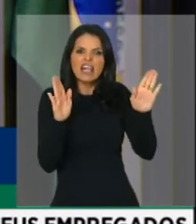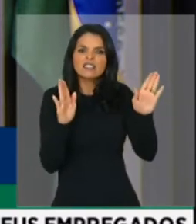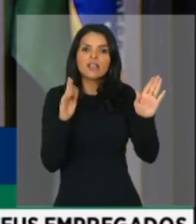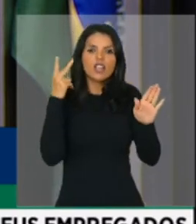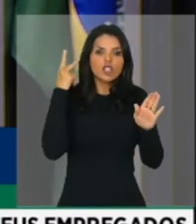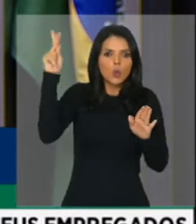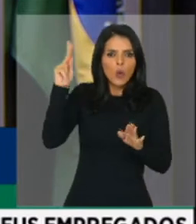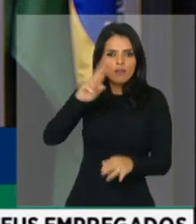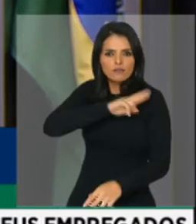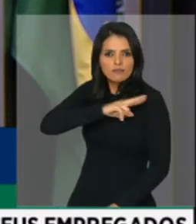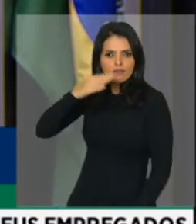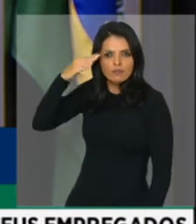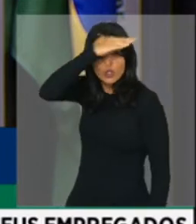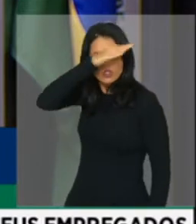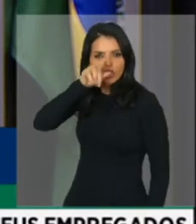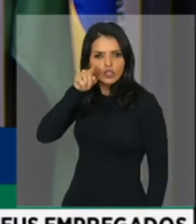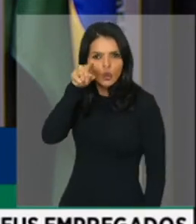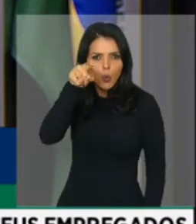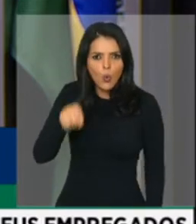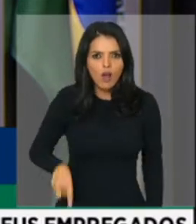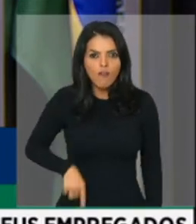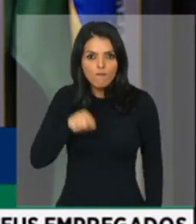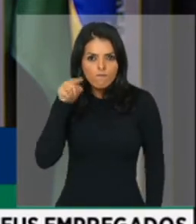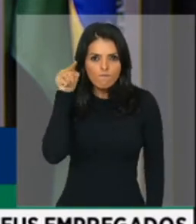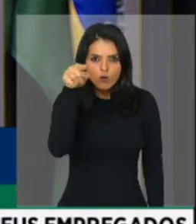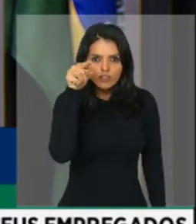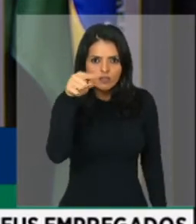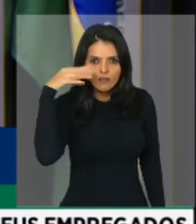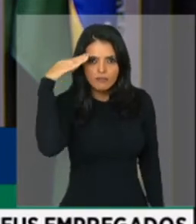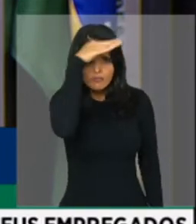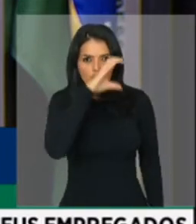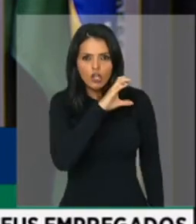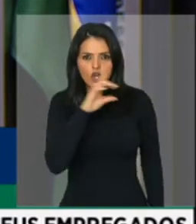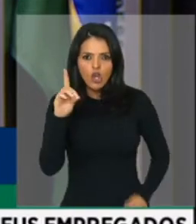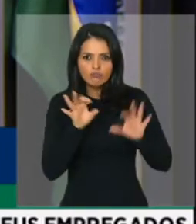ESTÁ SOB SUA RESPONSABILIDADE DE COORDENAR UMA AÇÃO CONJUNTA DE TODOS OS